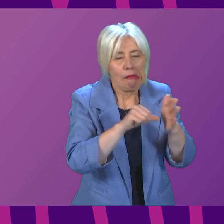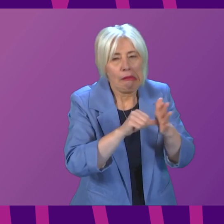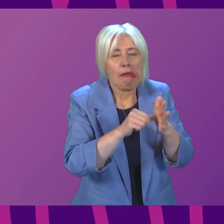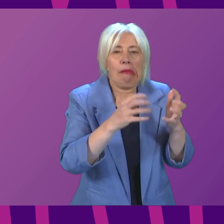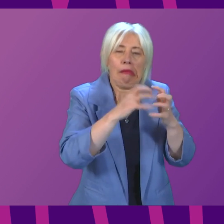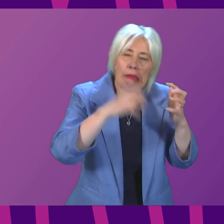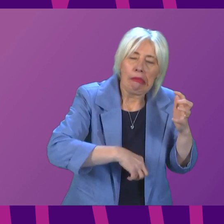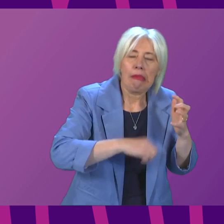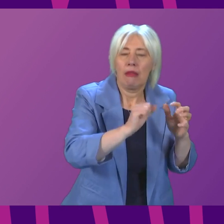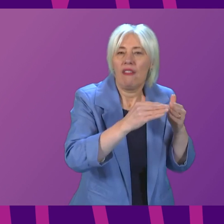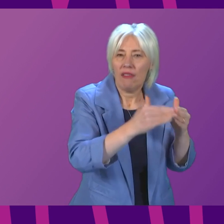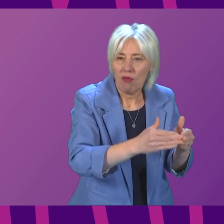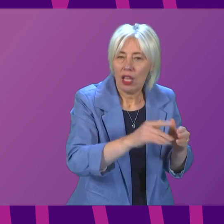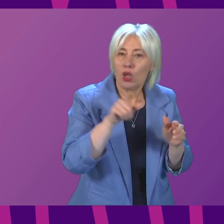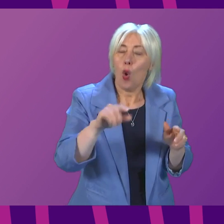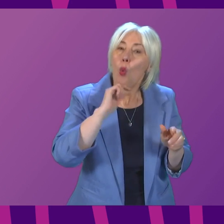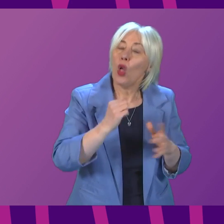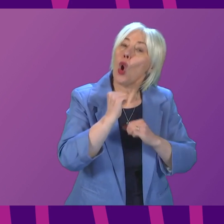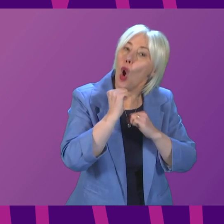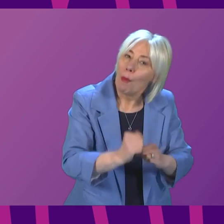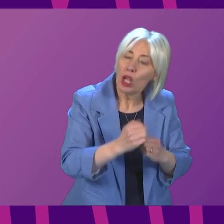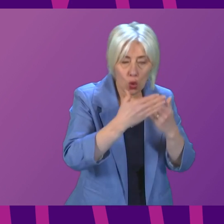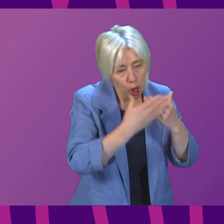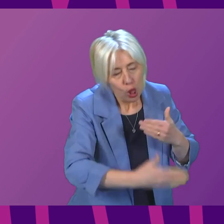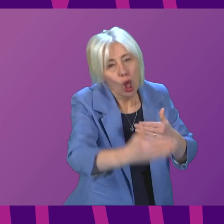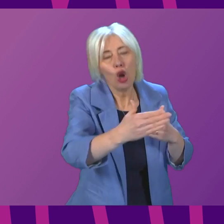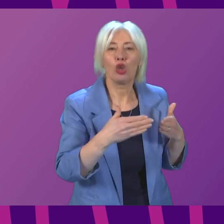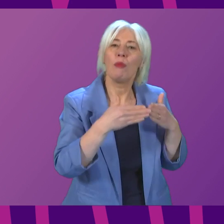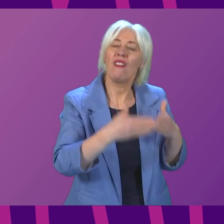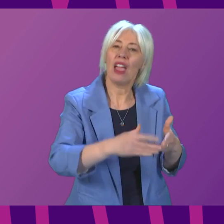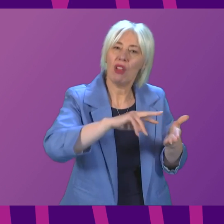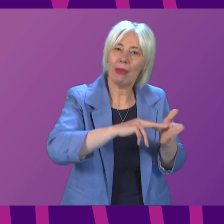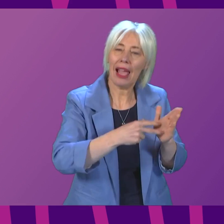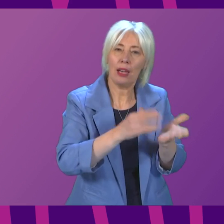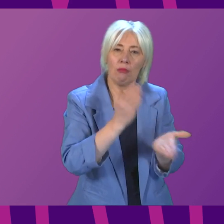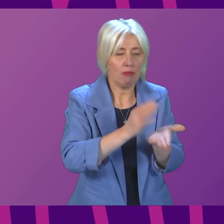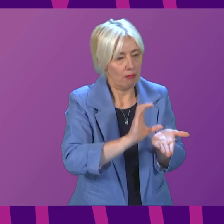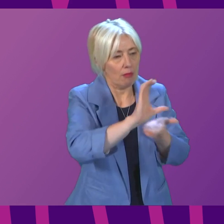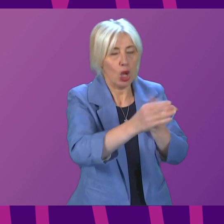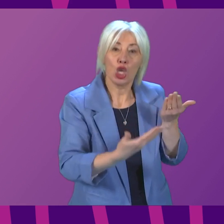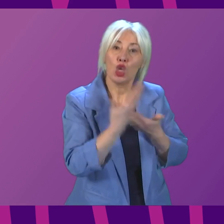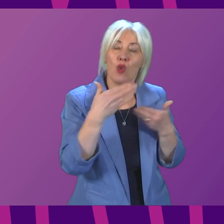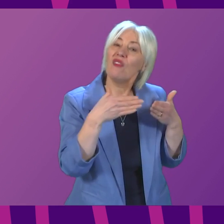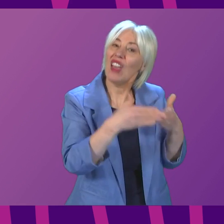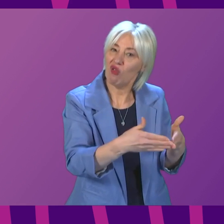Will she commit to a long-term ferry plan for investing in new fleet, as part of an